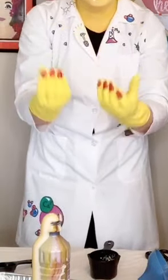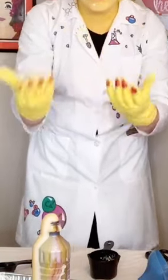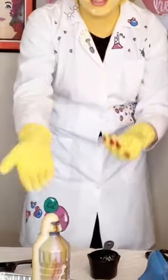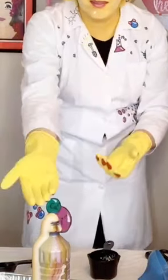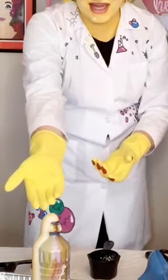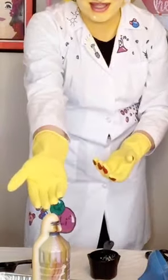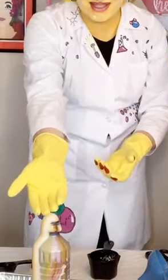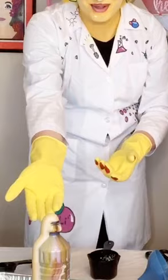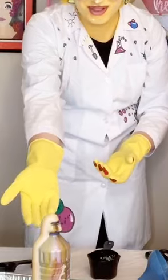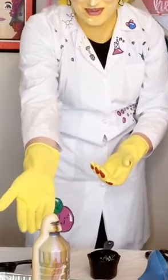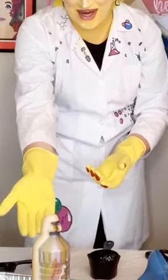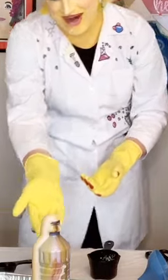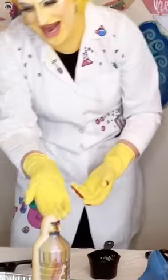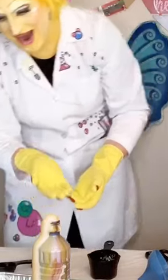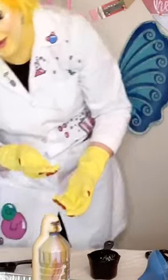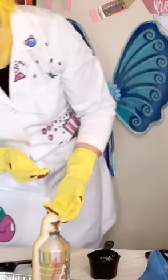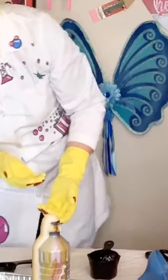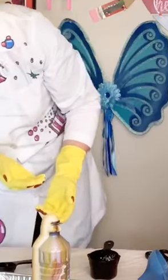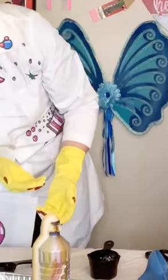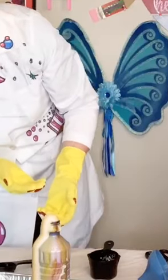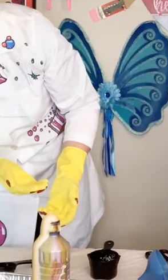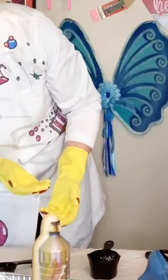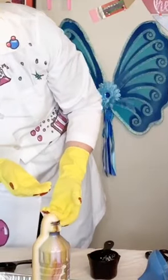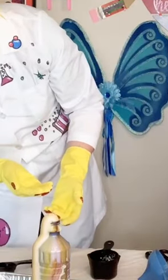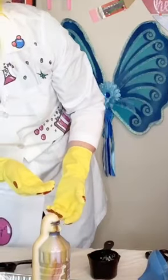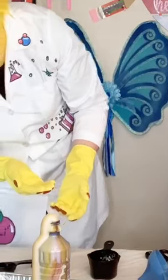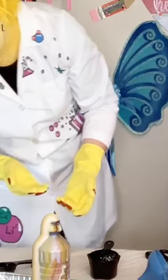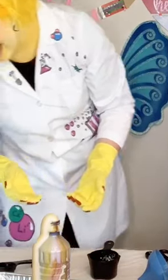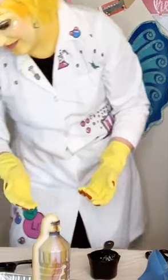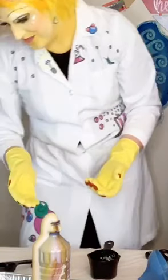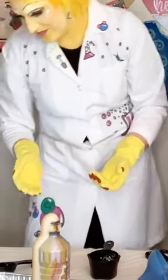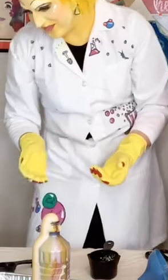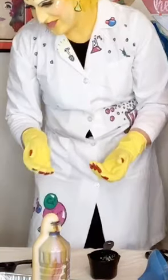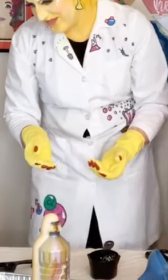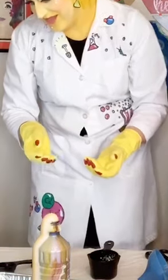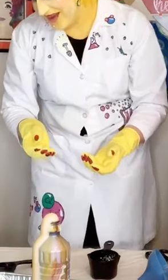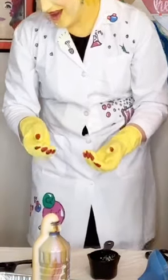puffs up! Like it's still doing right now! Oh, that's so crazy!